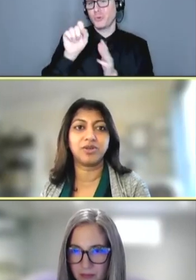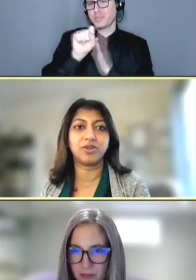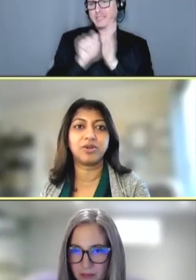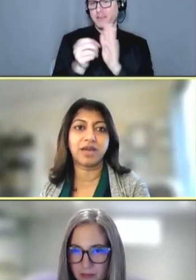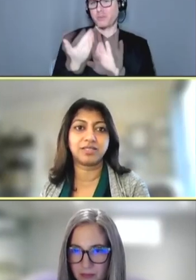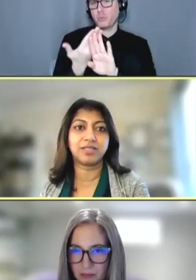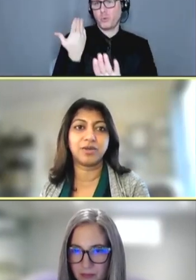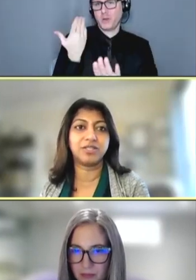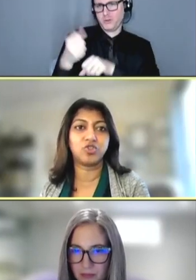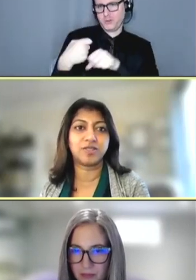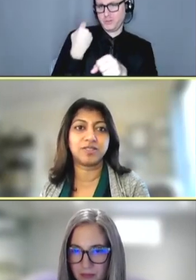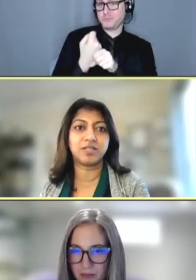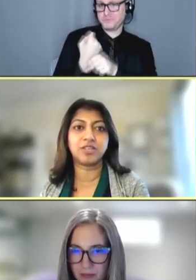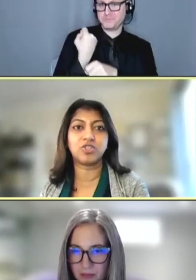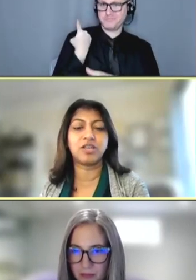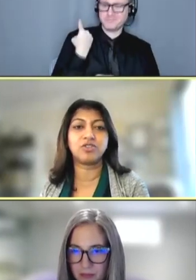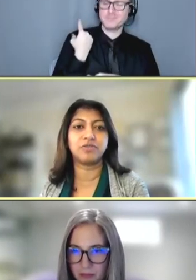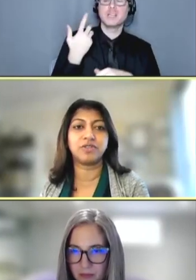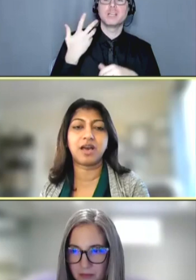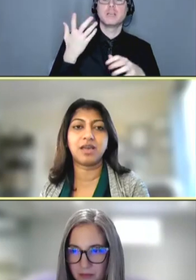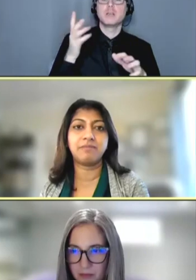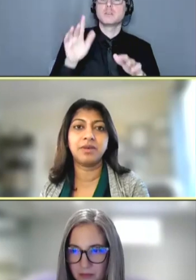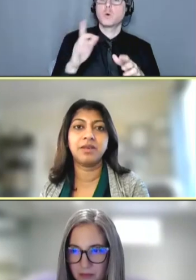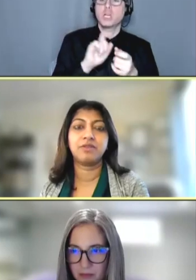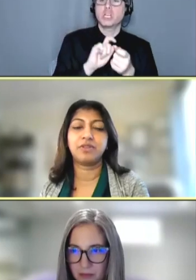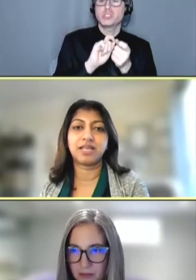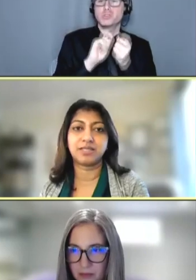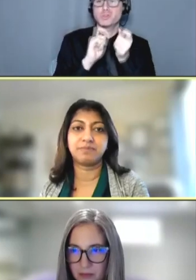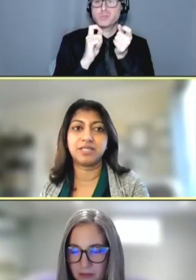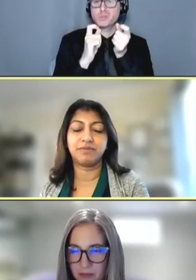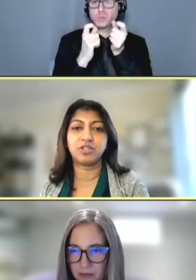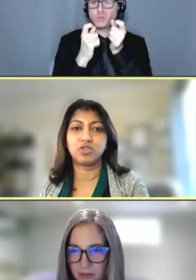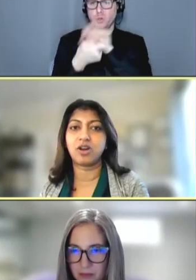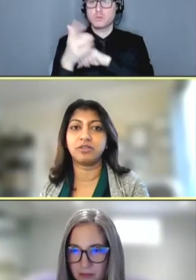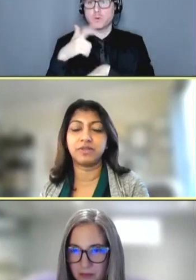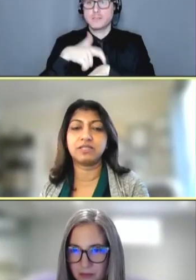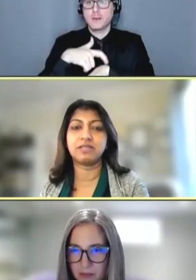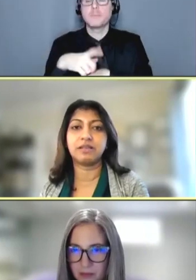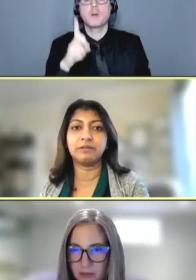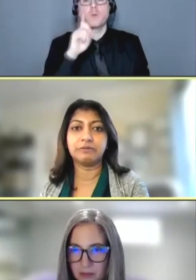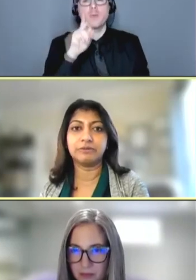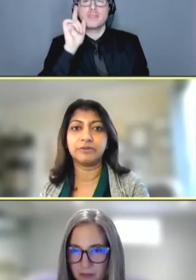Correct. So, it's just a change over time for that specific geography itself.